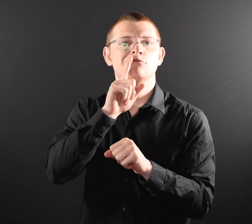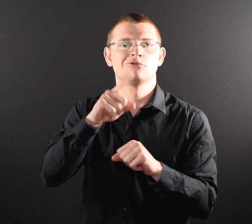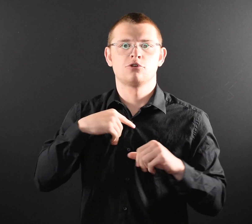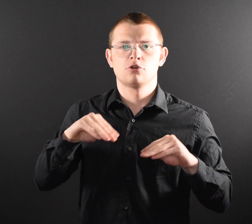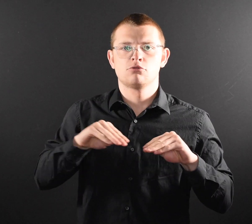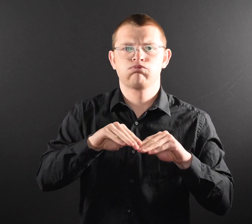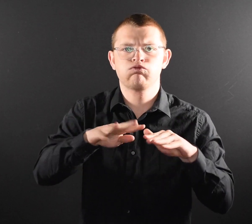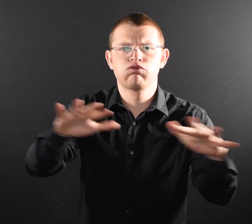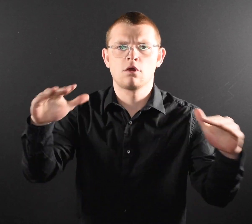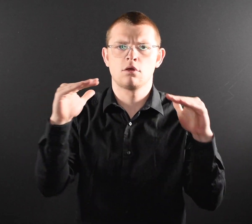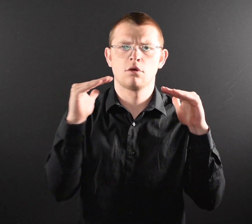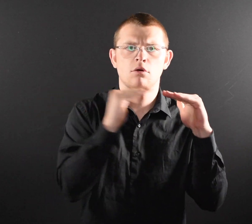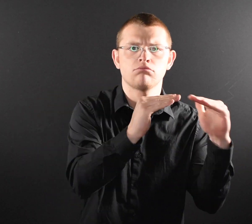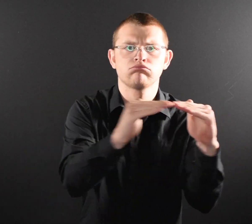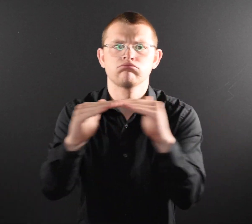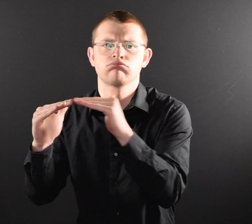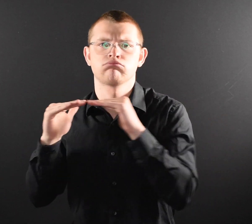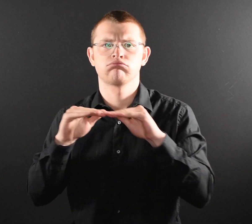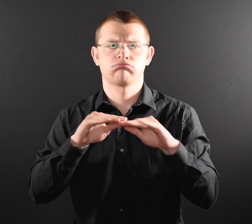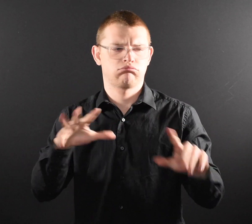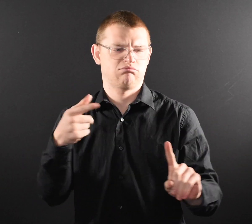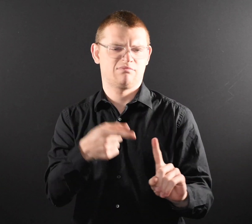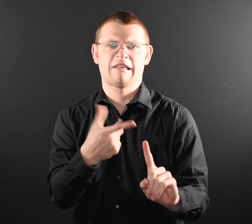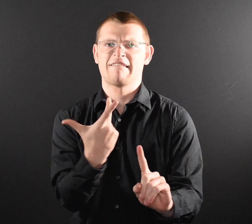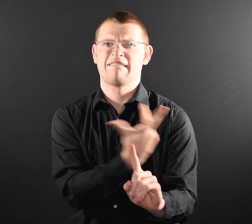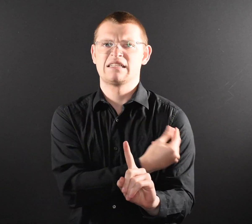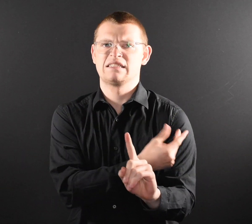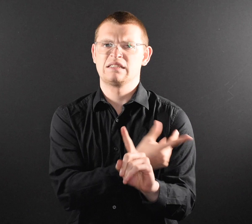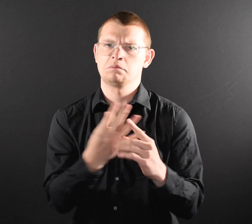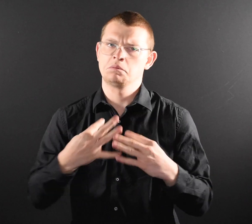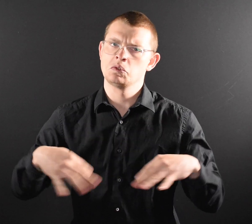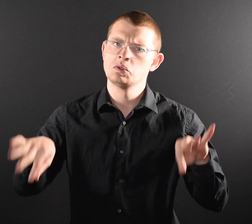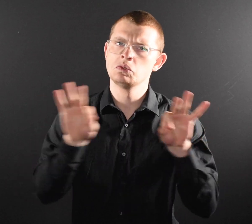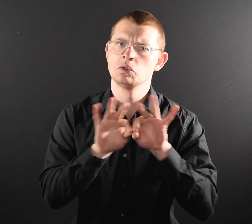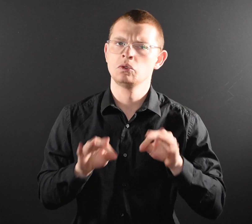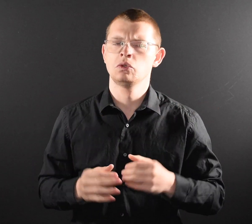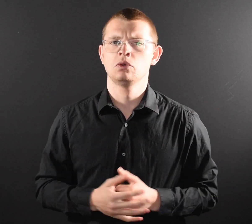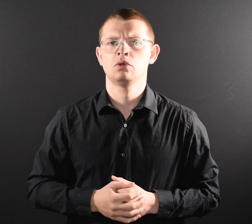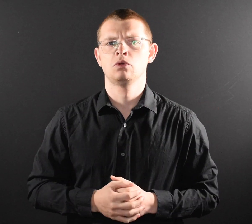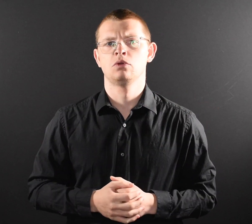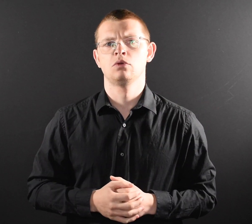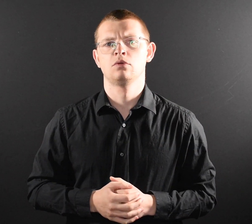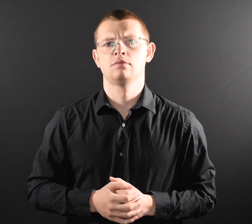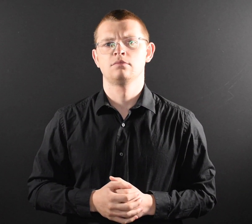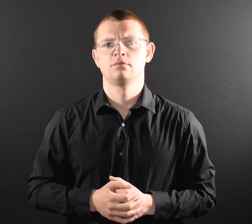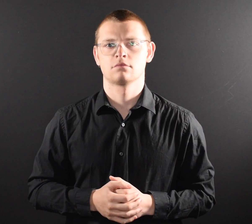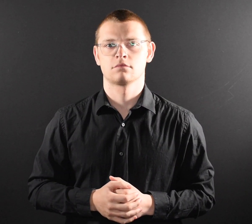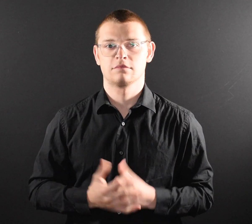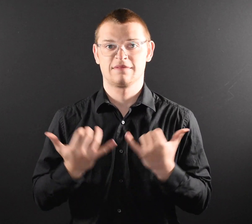to immunizing for impact and facilitating a fair, equitable distribution of vaccine doses.